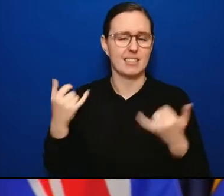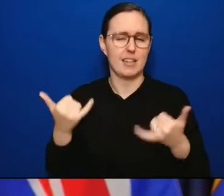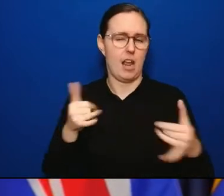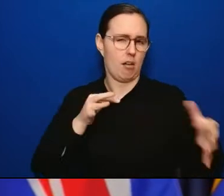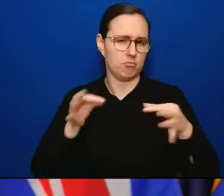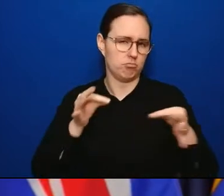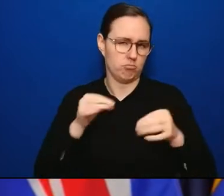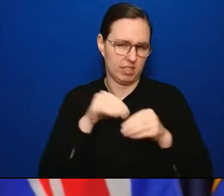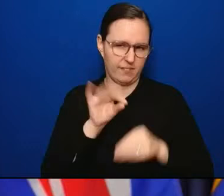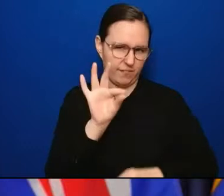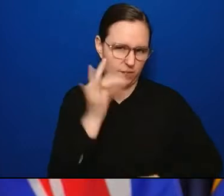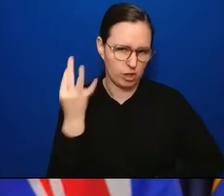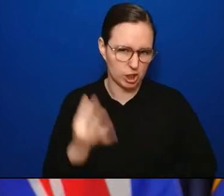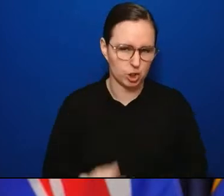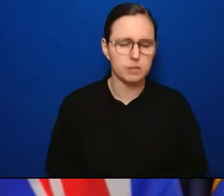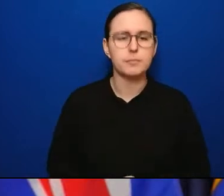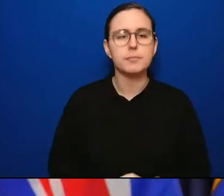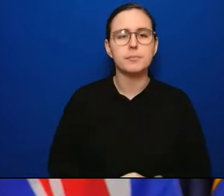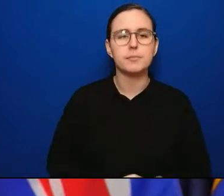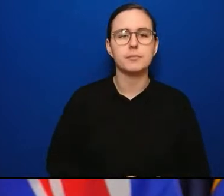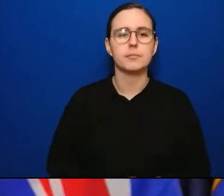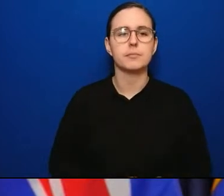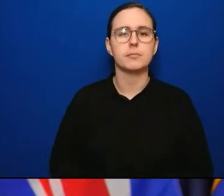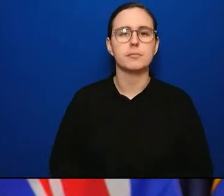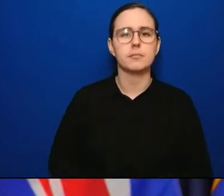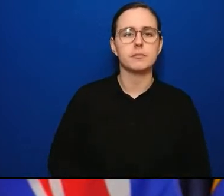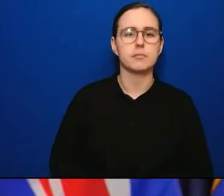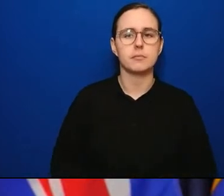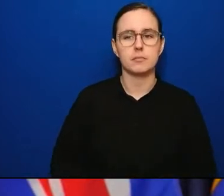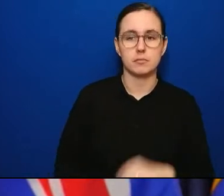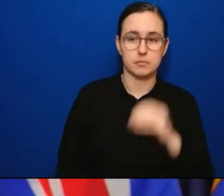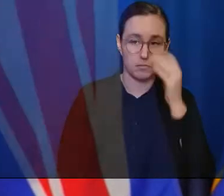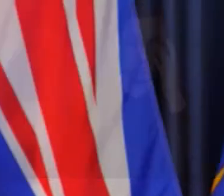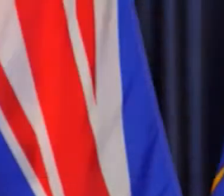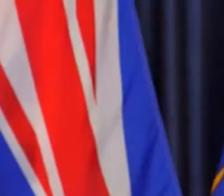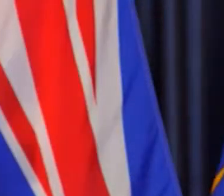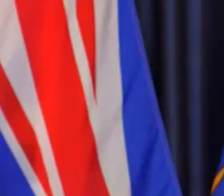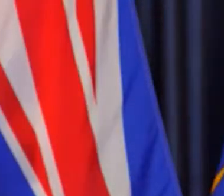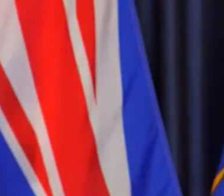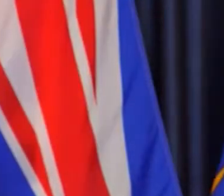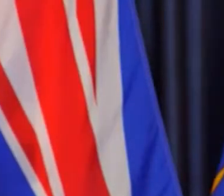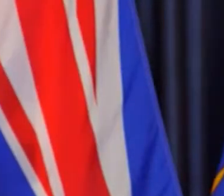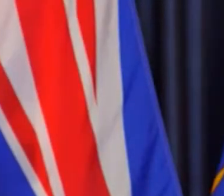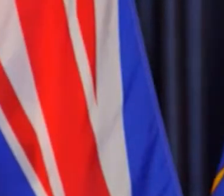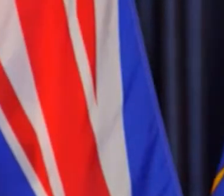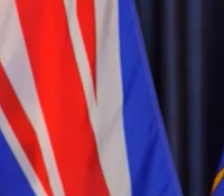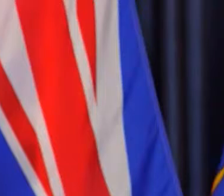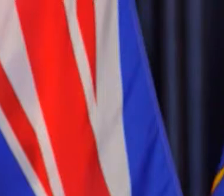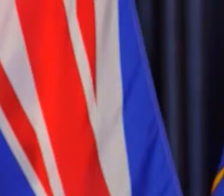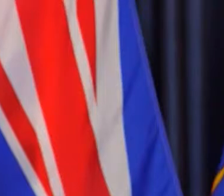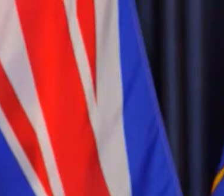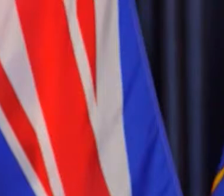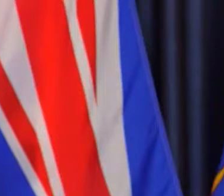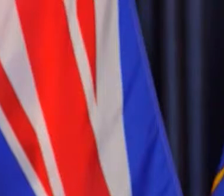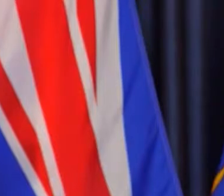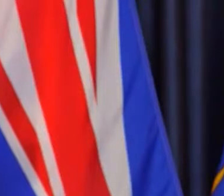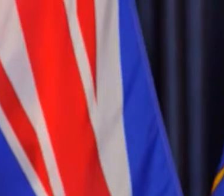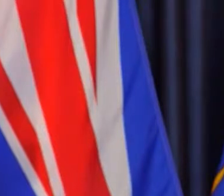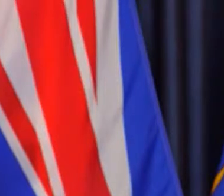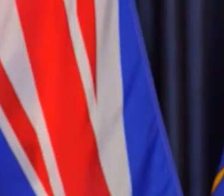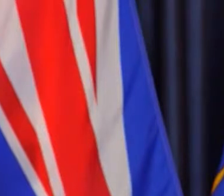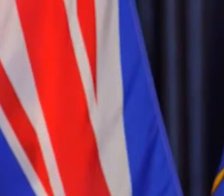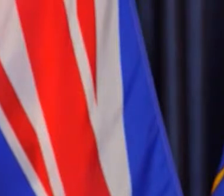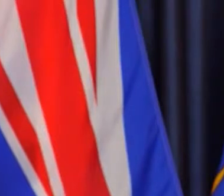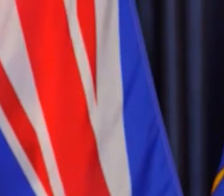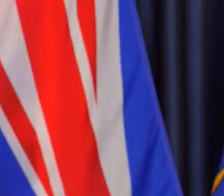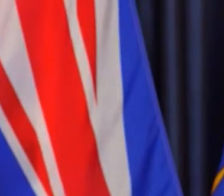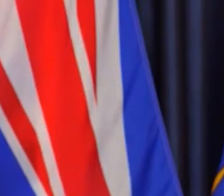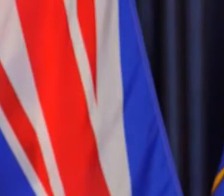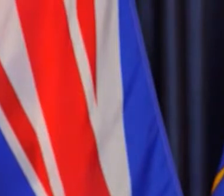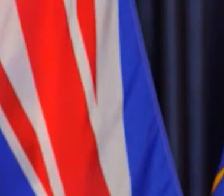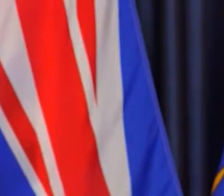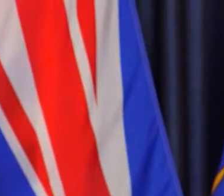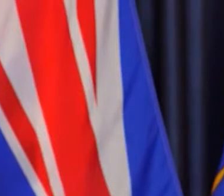. They don e. Wanna continue